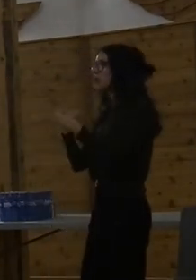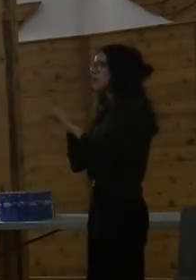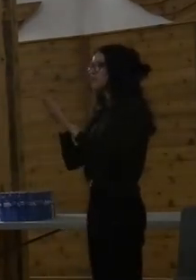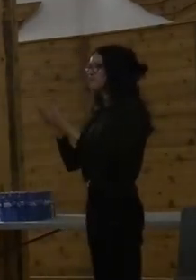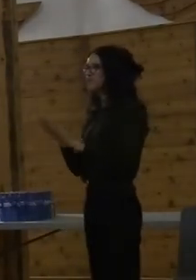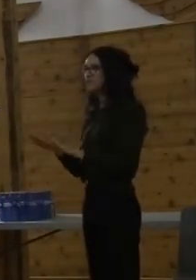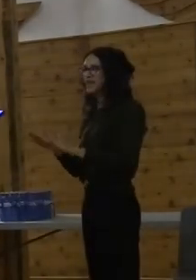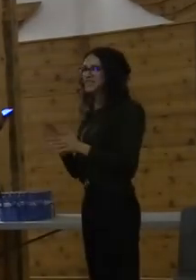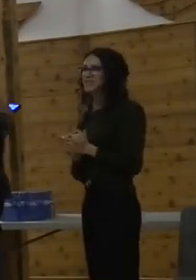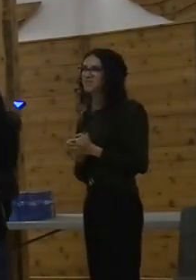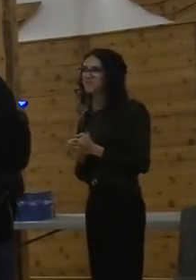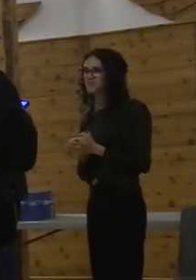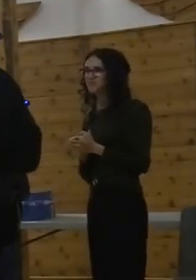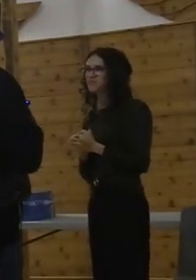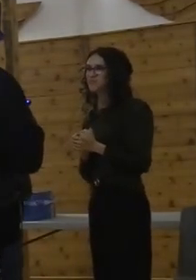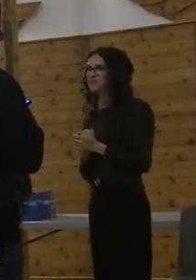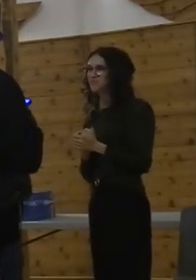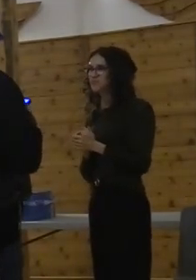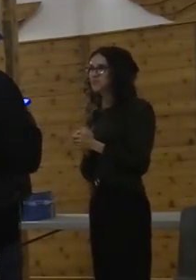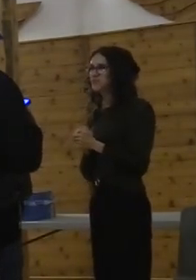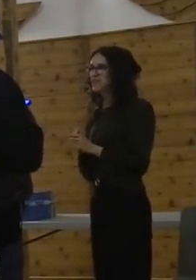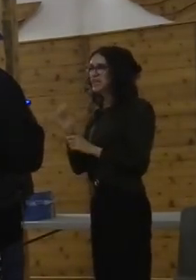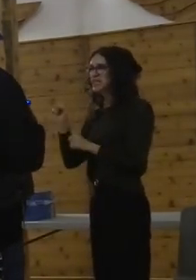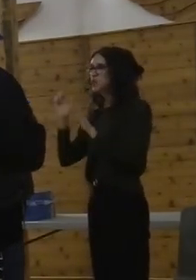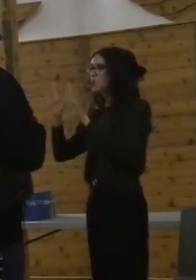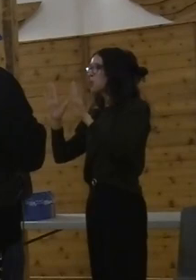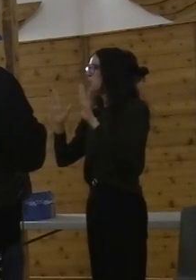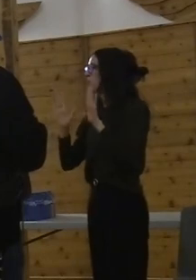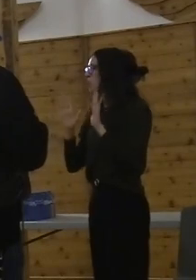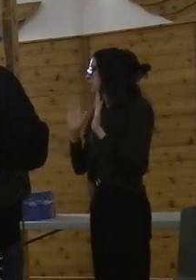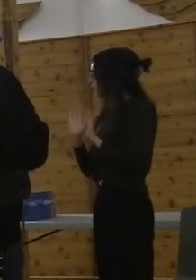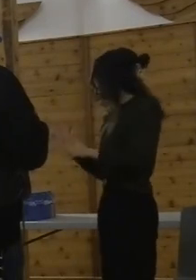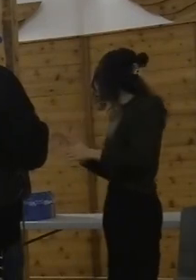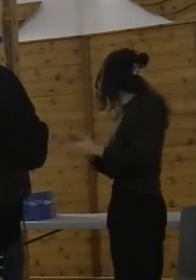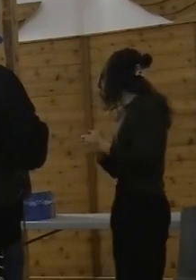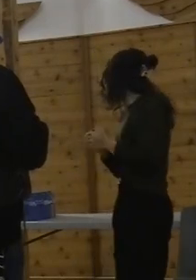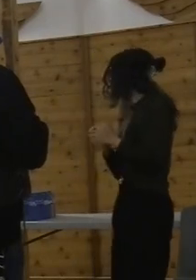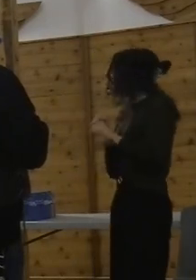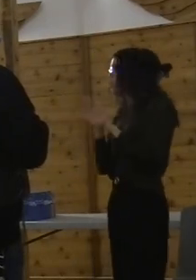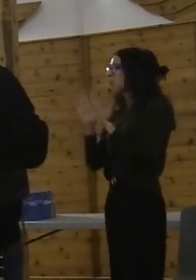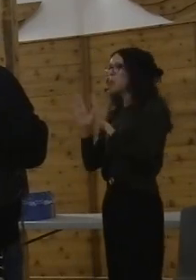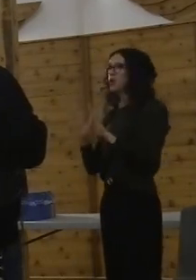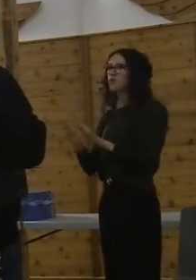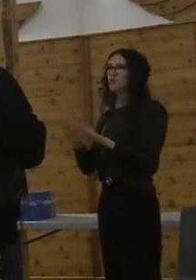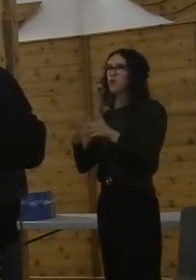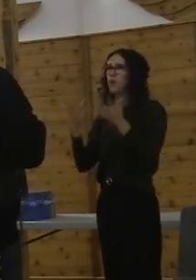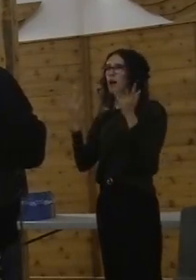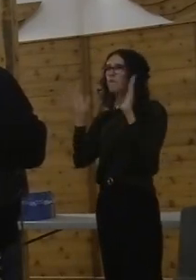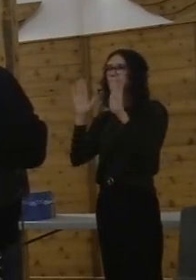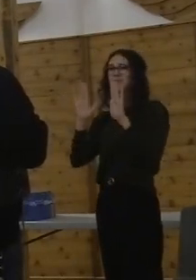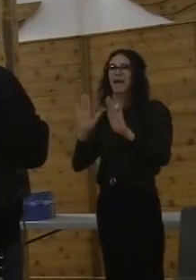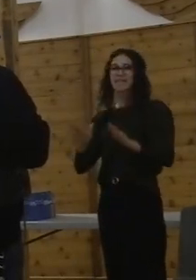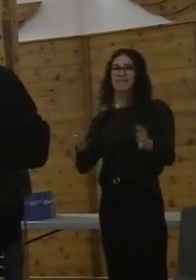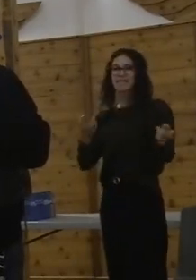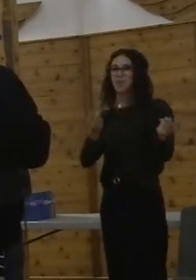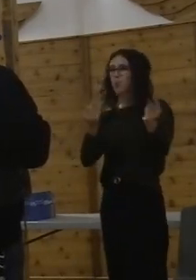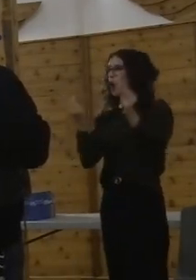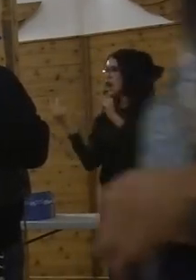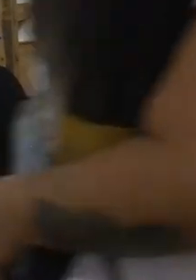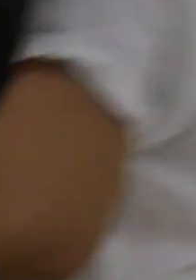yeah, I'm so grateful for this opportunity for the world and for those watching who are still watching to see